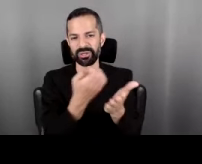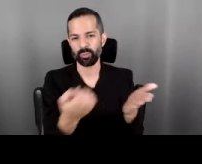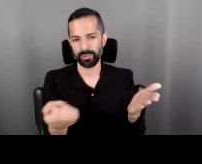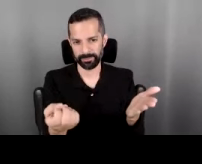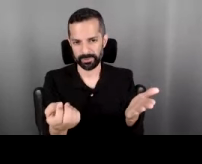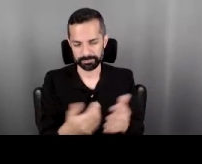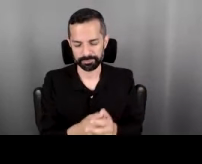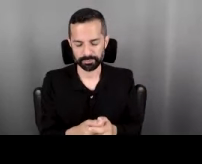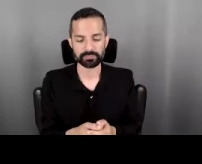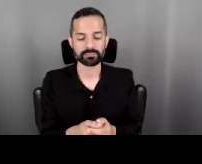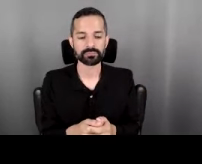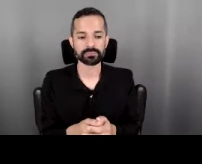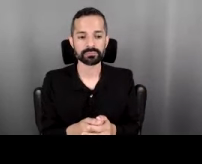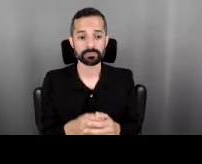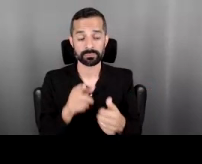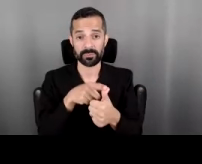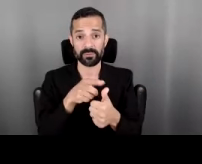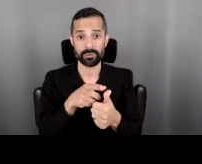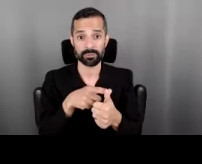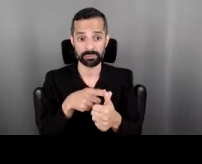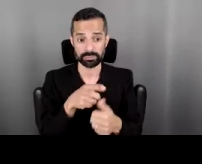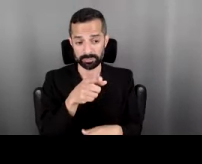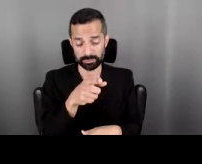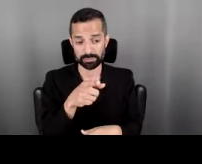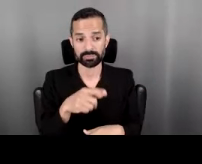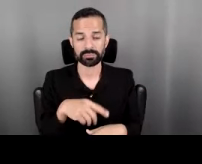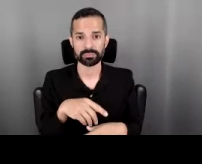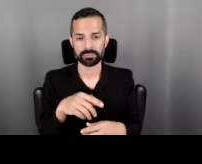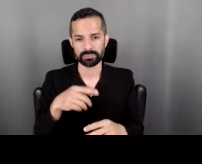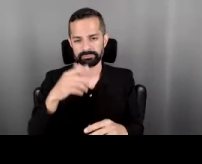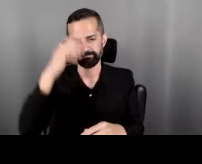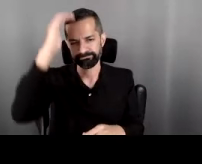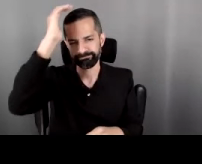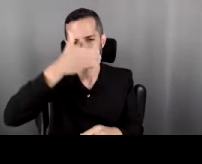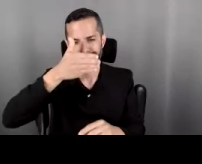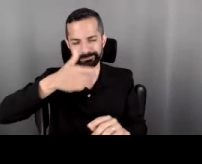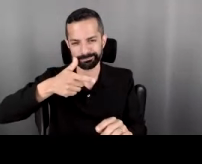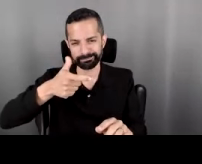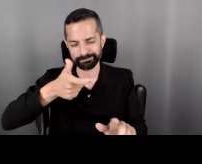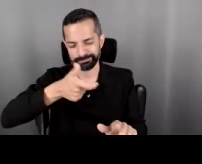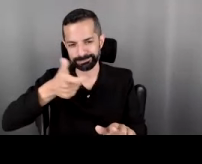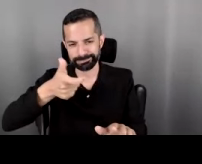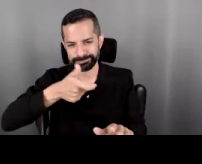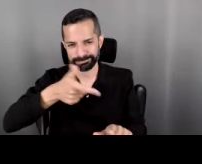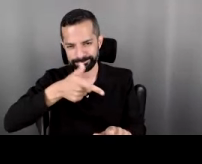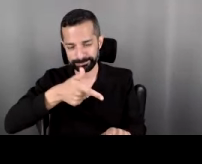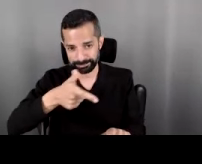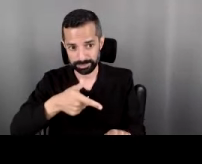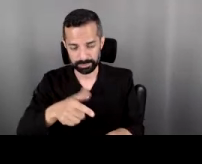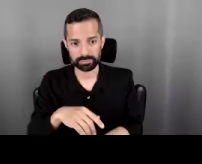The first one is an example of a welding request for a Walter Surfox machine